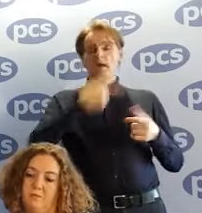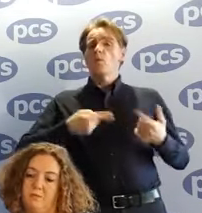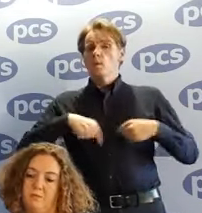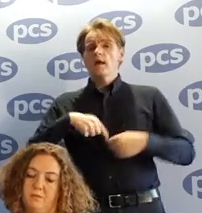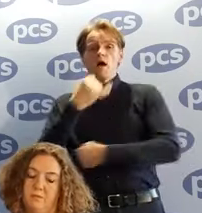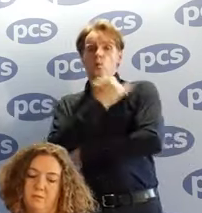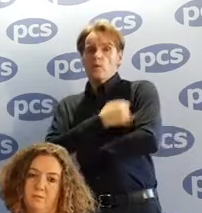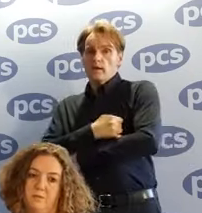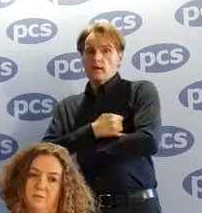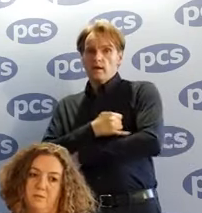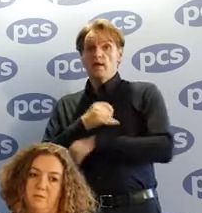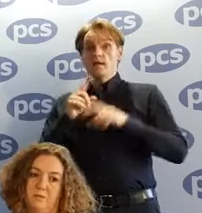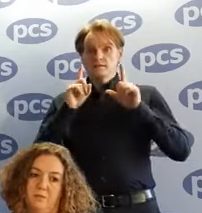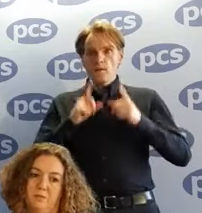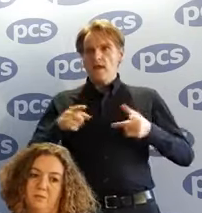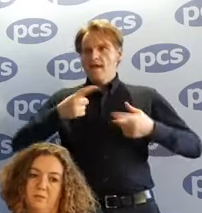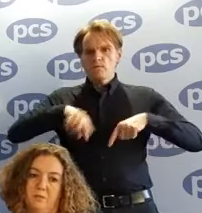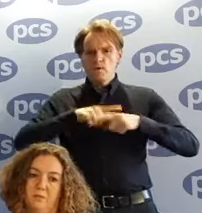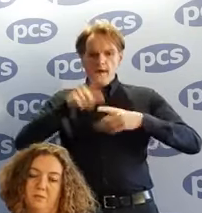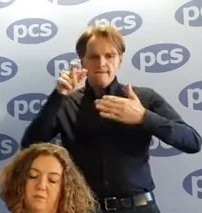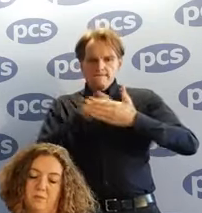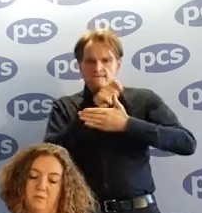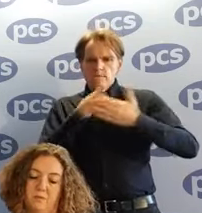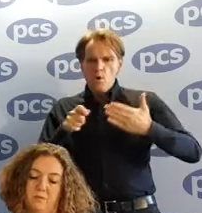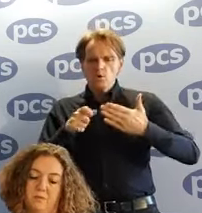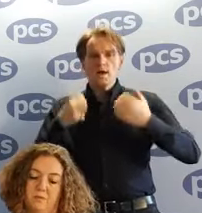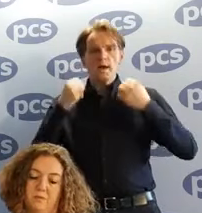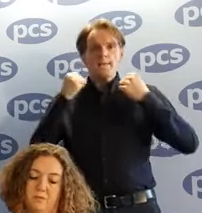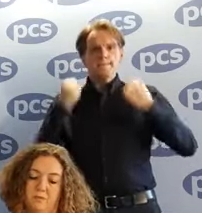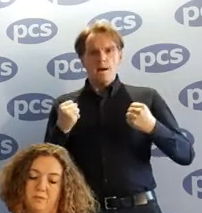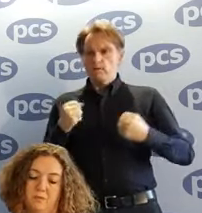how powerful a position we'll be in if, Janice, me and you Fran and our